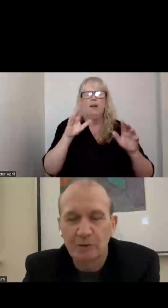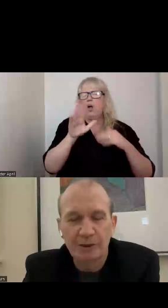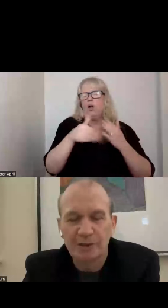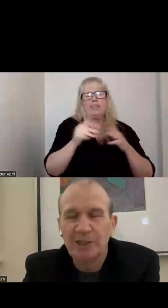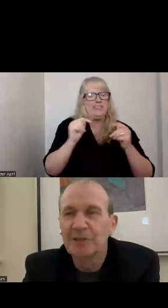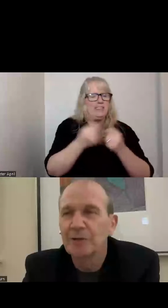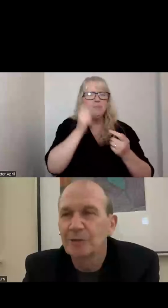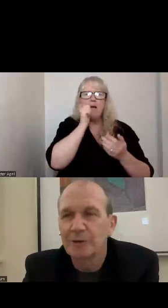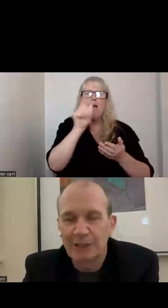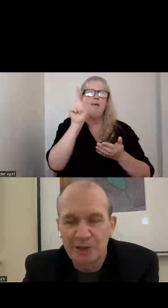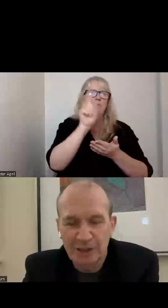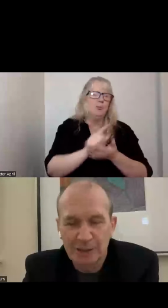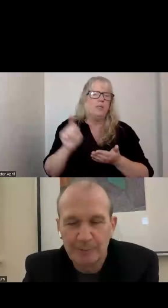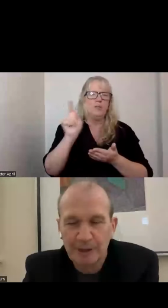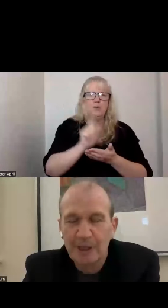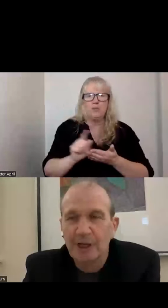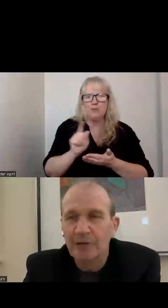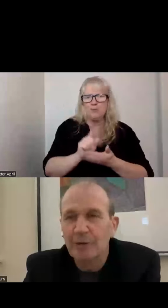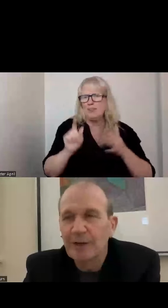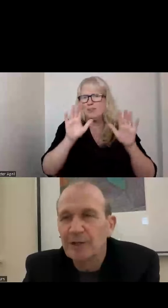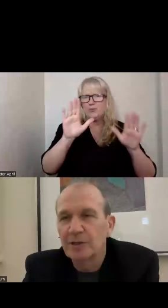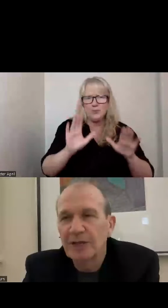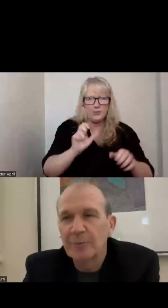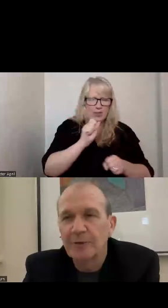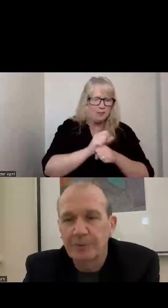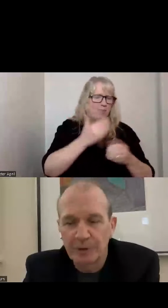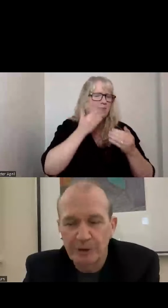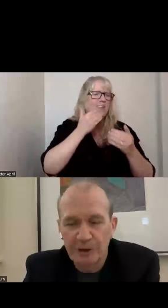OUT AND CONTINUE TO DO A GREAT JOB AND THANK YOU FOR THE